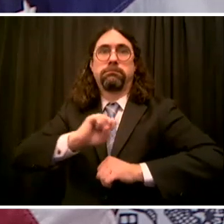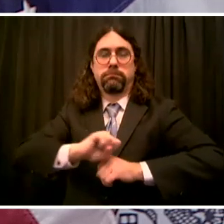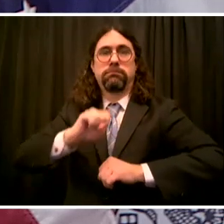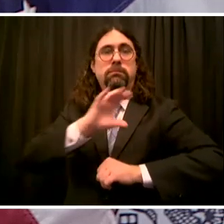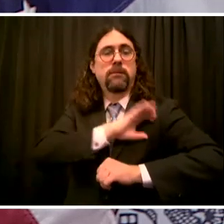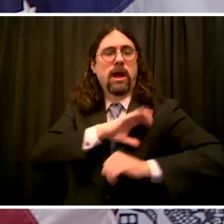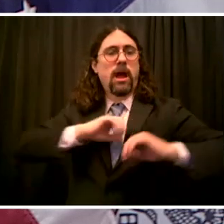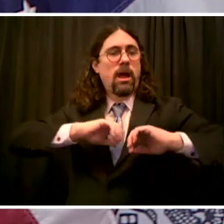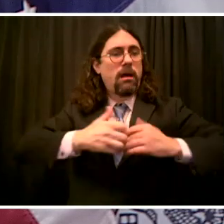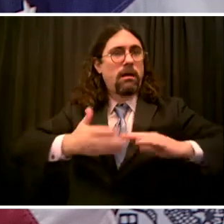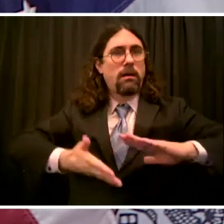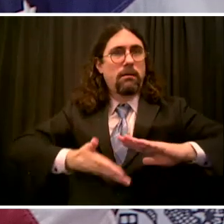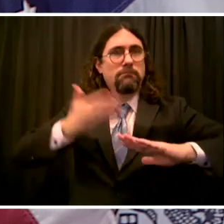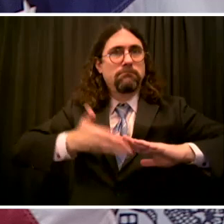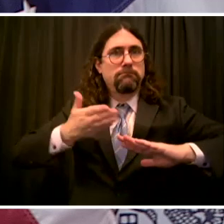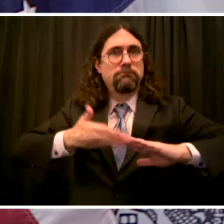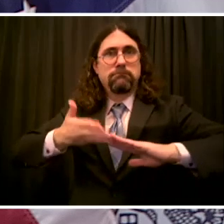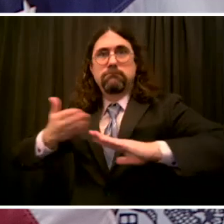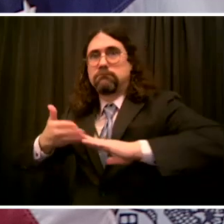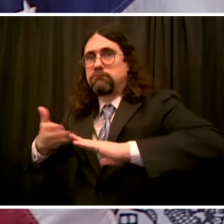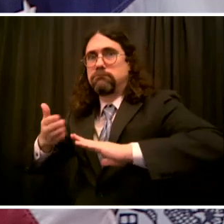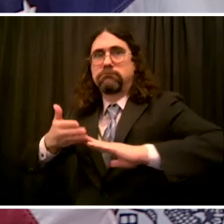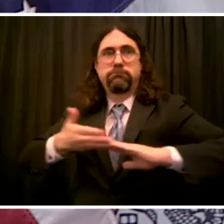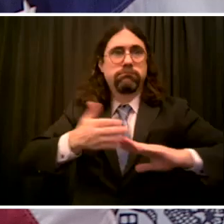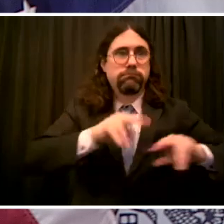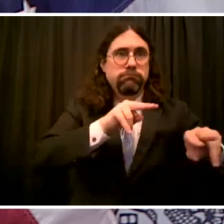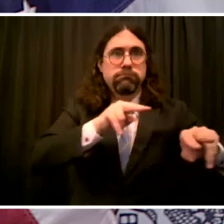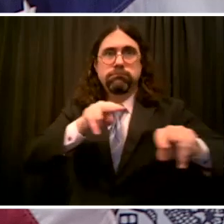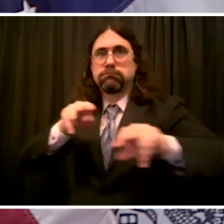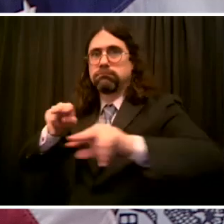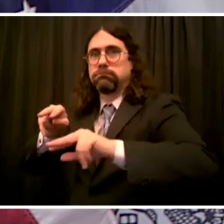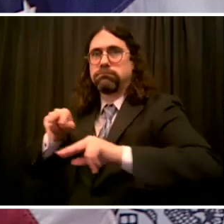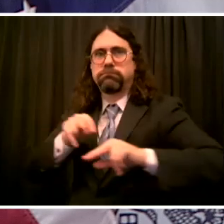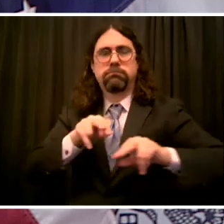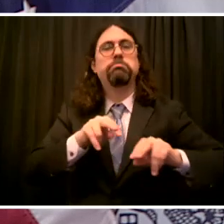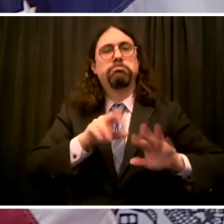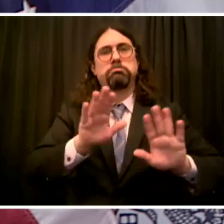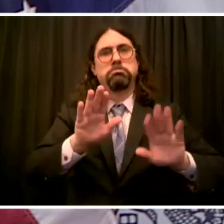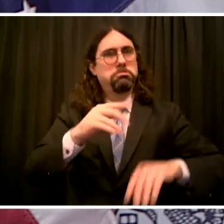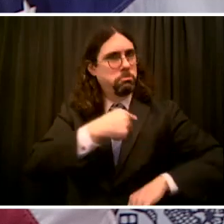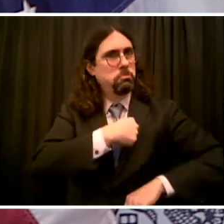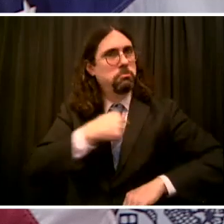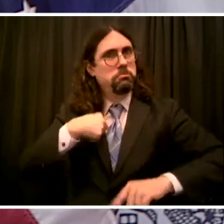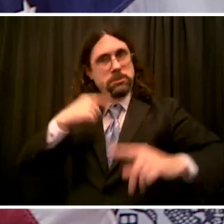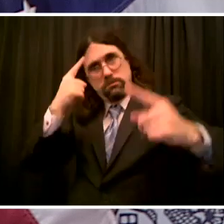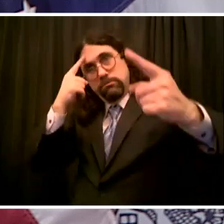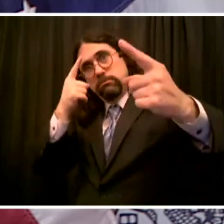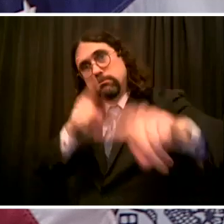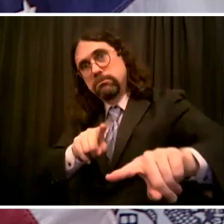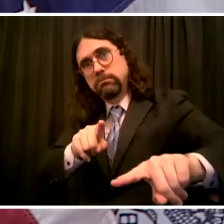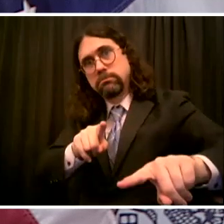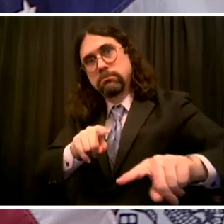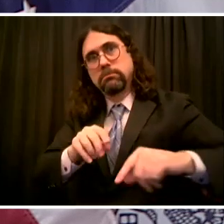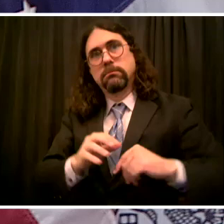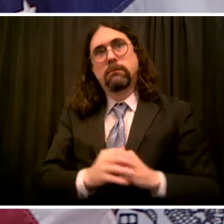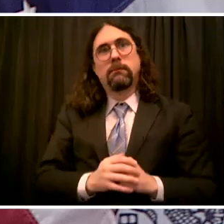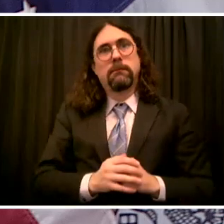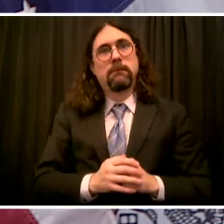DEMONSTRATION ON HOW THE NYPD IS TACIN G. I THINK IF WE STEP BACK AND BE HONEST RHEE, YOU